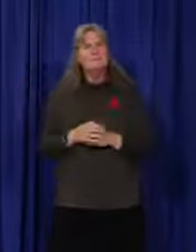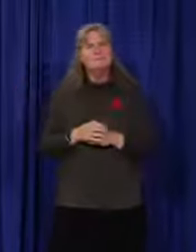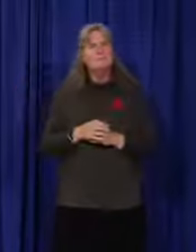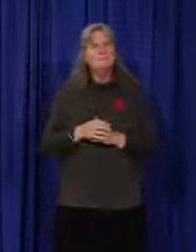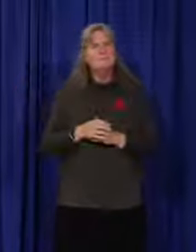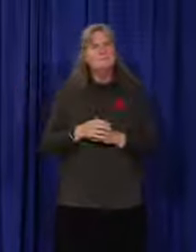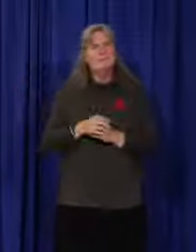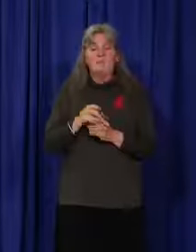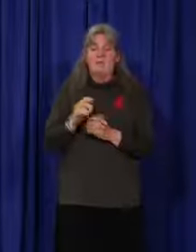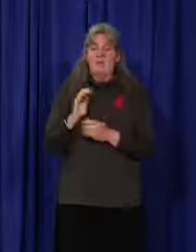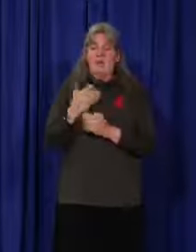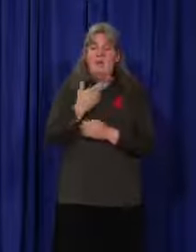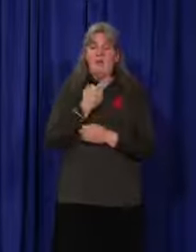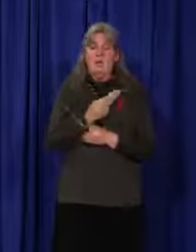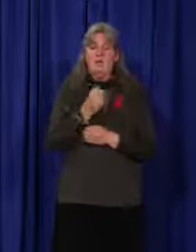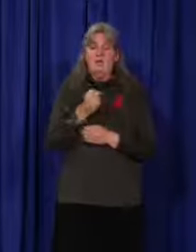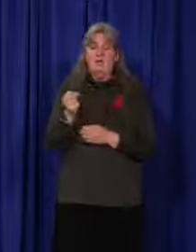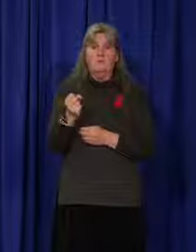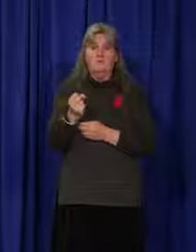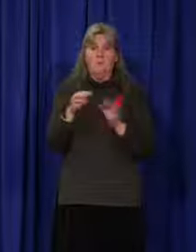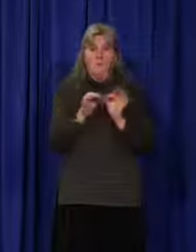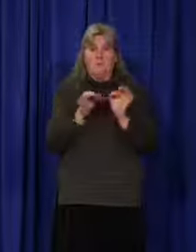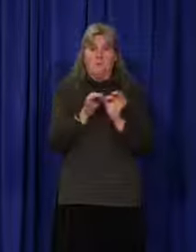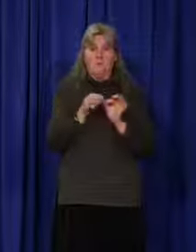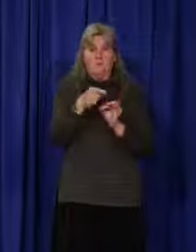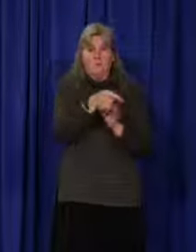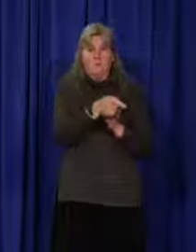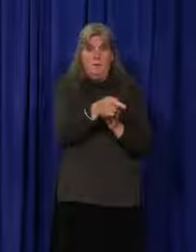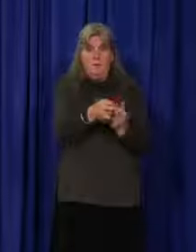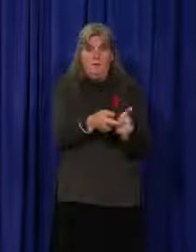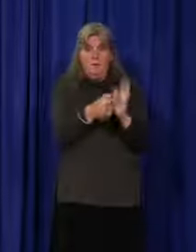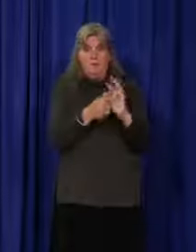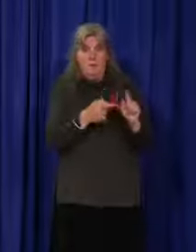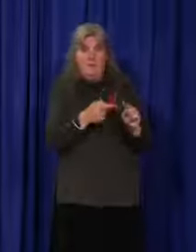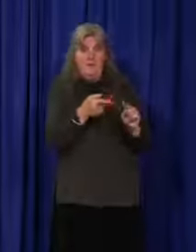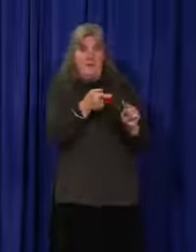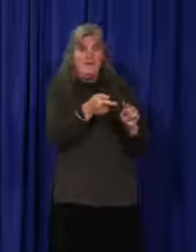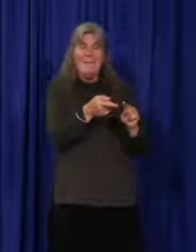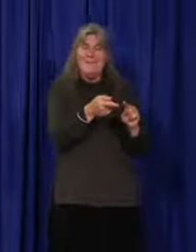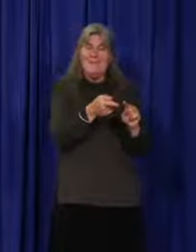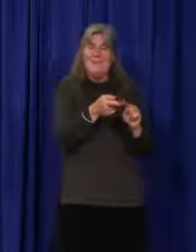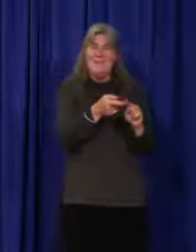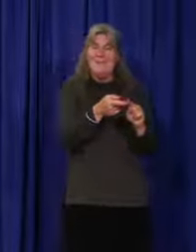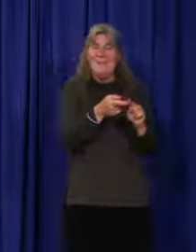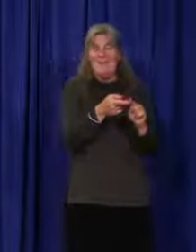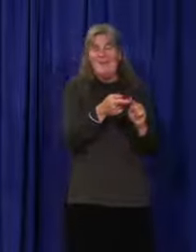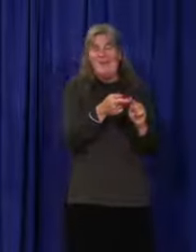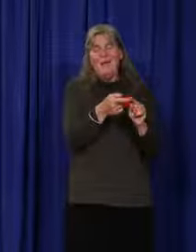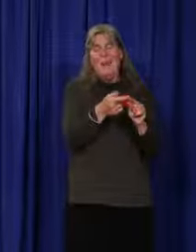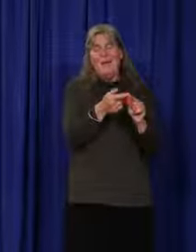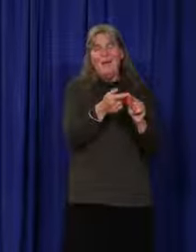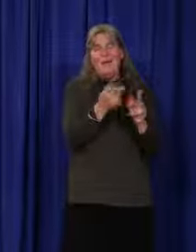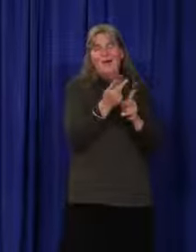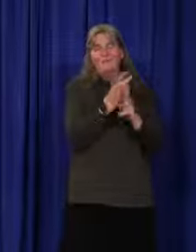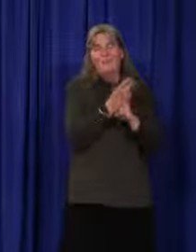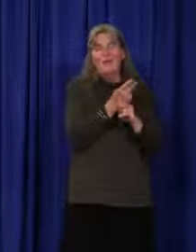And, yes, be just -- be -- you know, appreciate the beauty